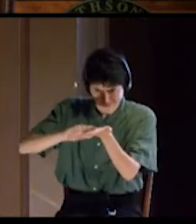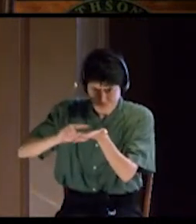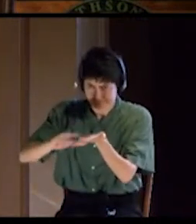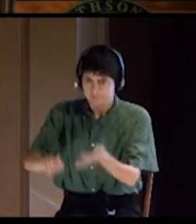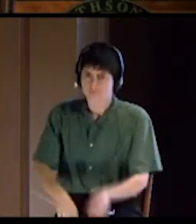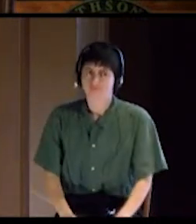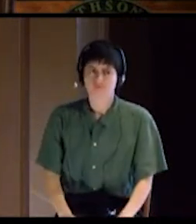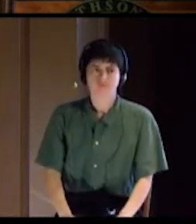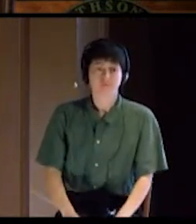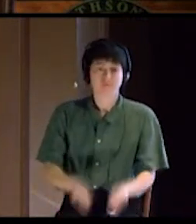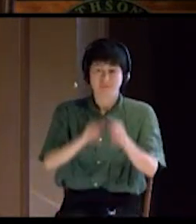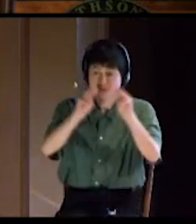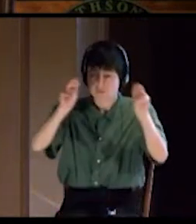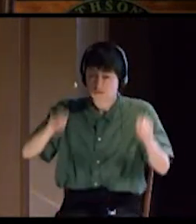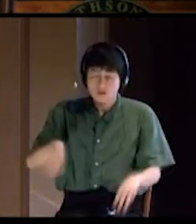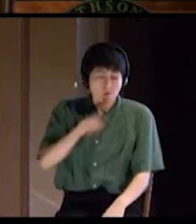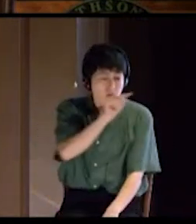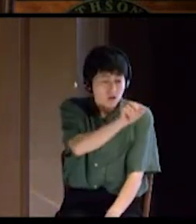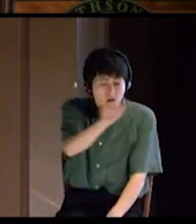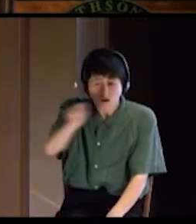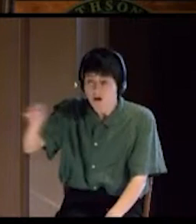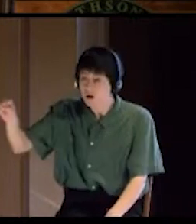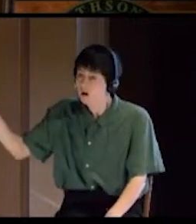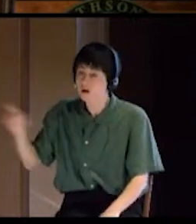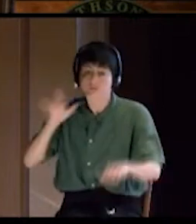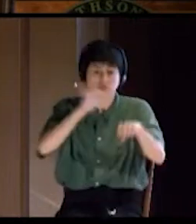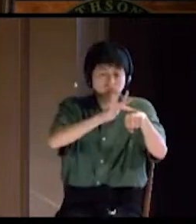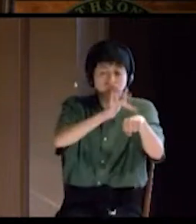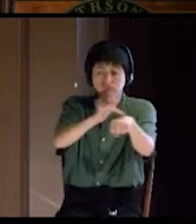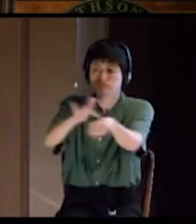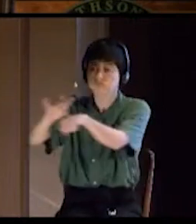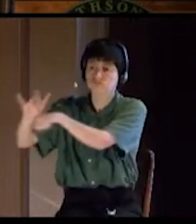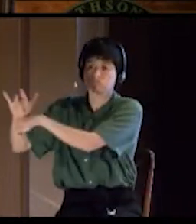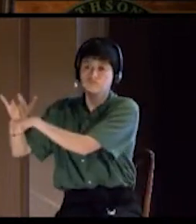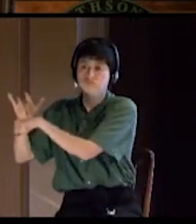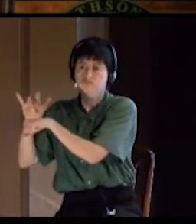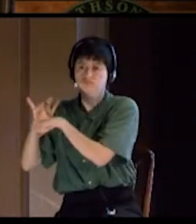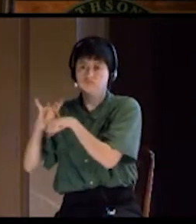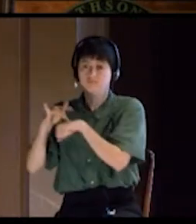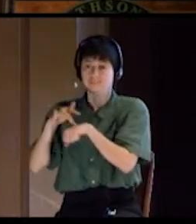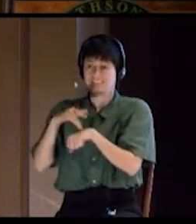that has an excellent collection, measured over 600 teeth and use allometric equations